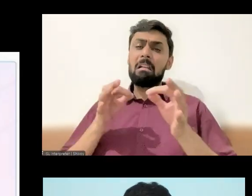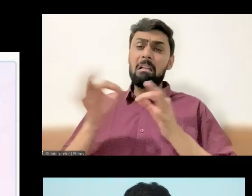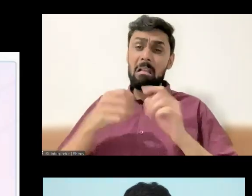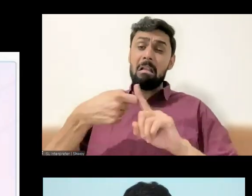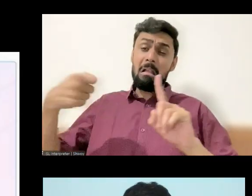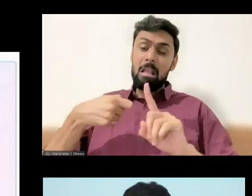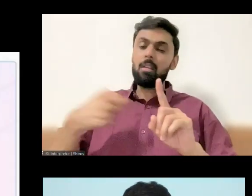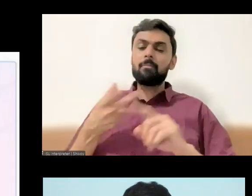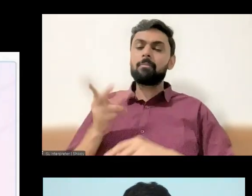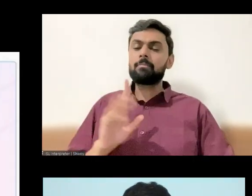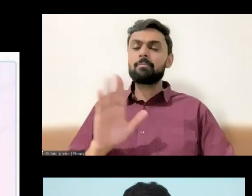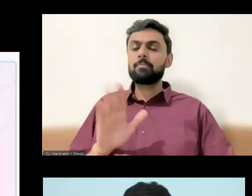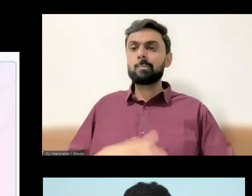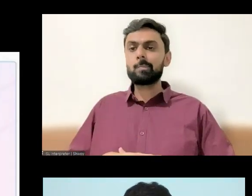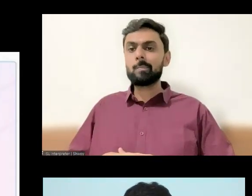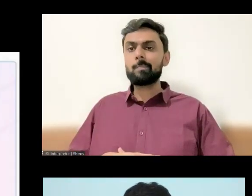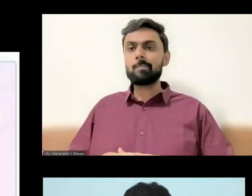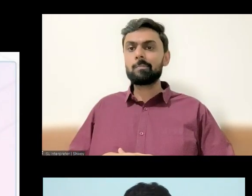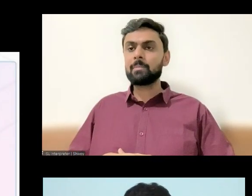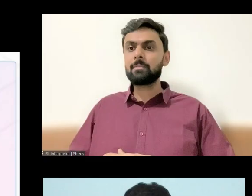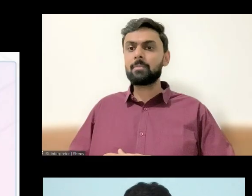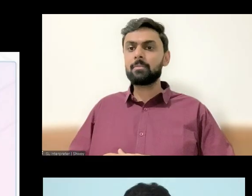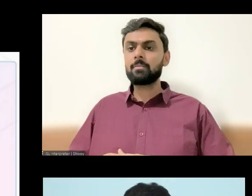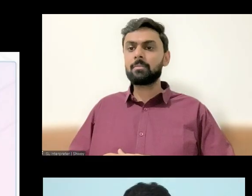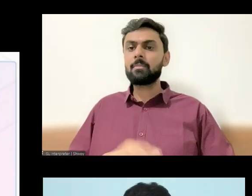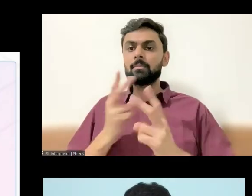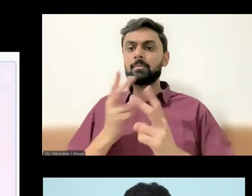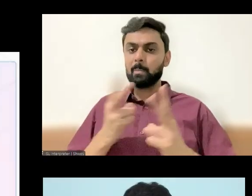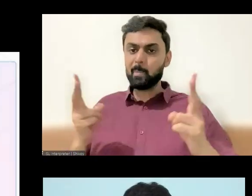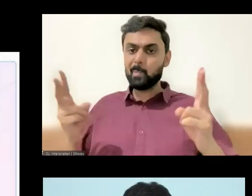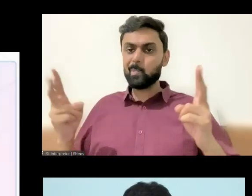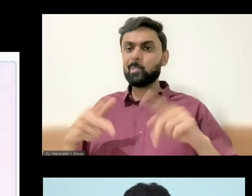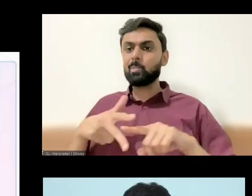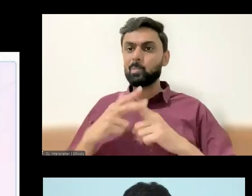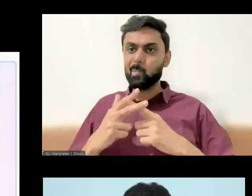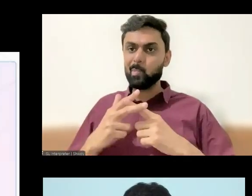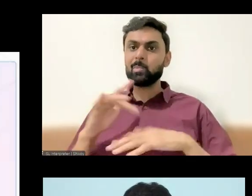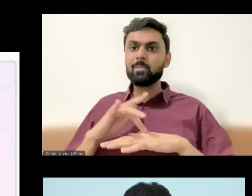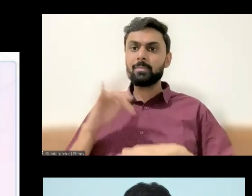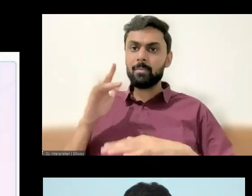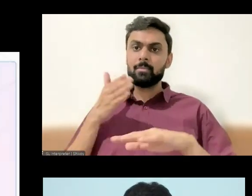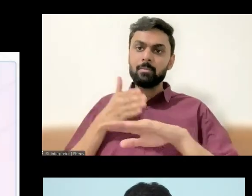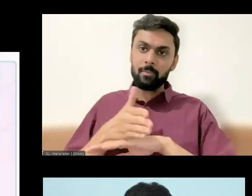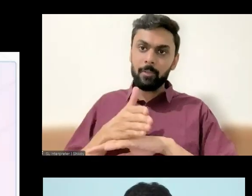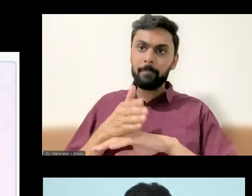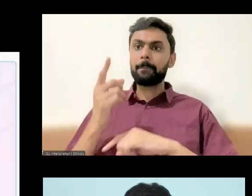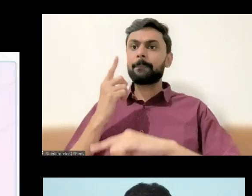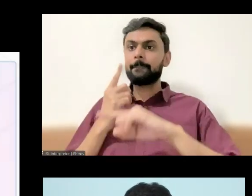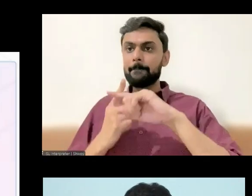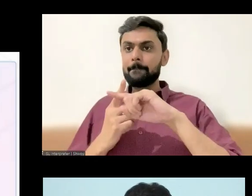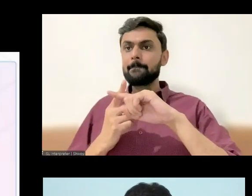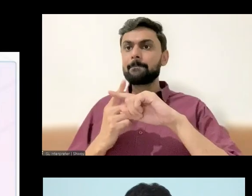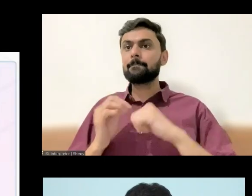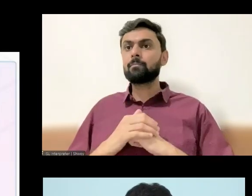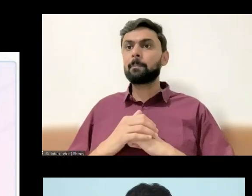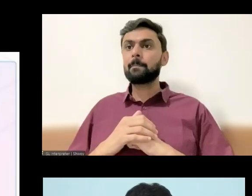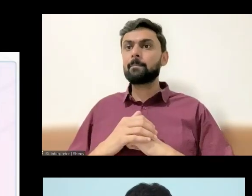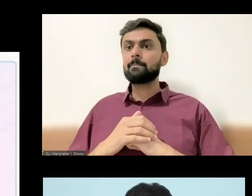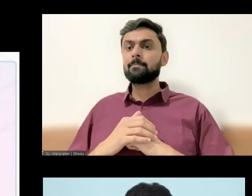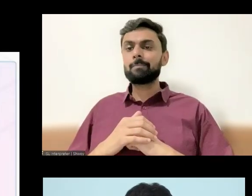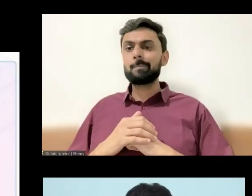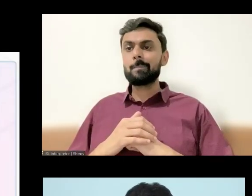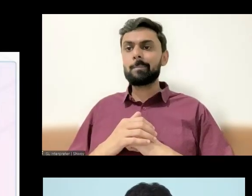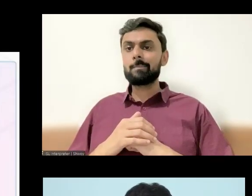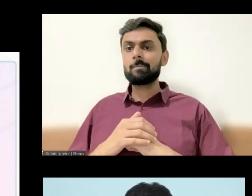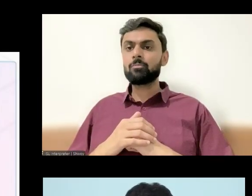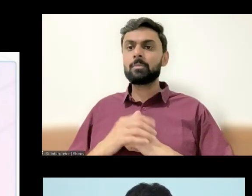So there are different tools for sensory impairments and which works as a server for their